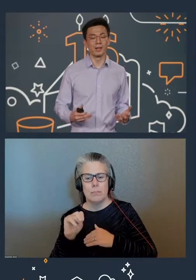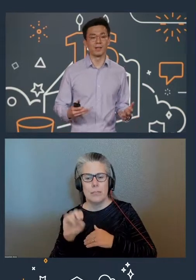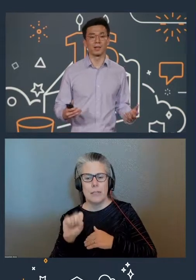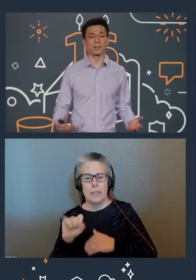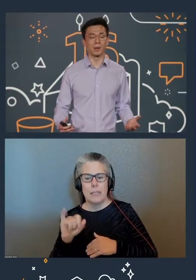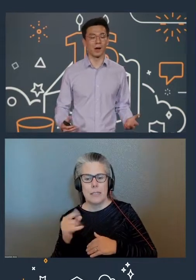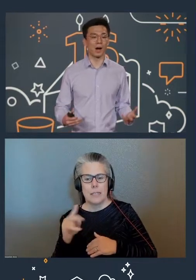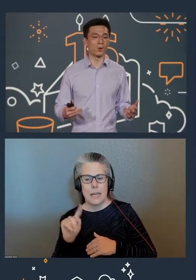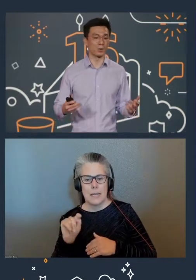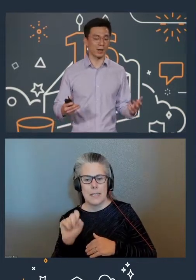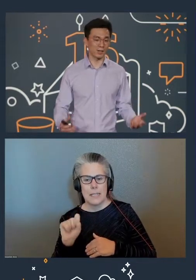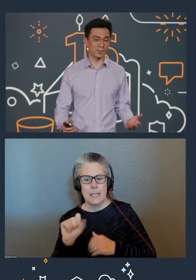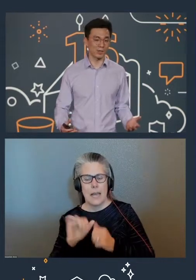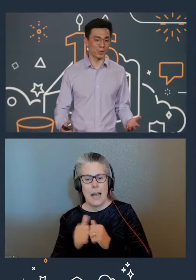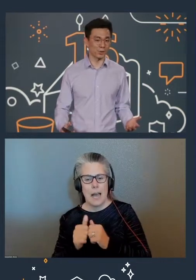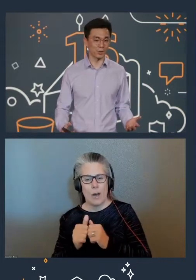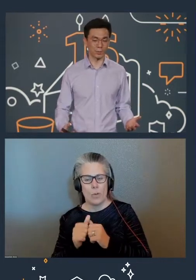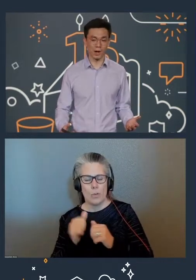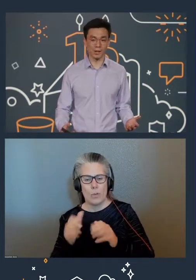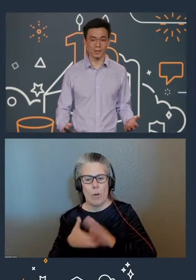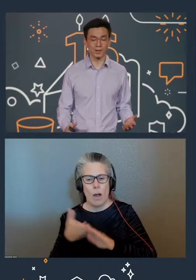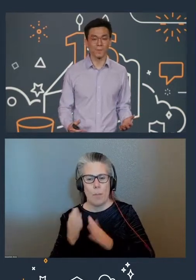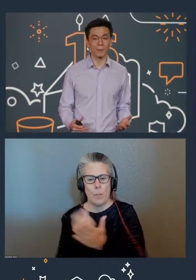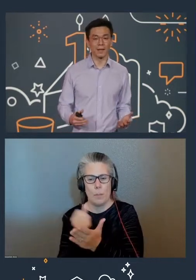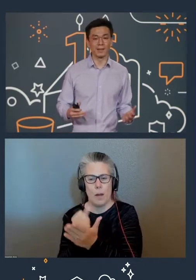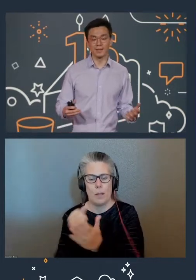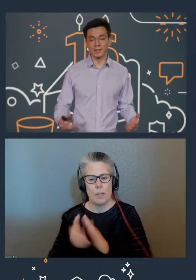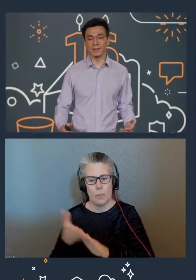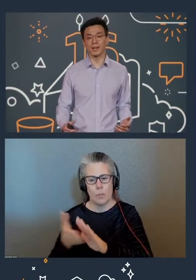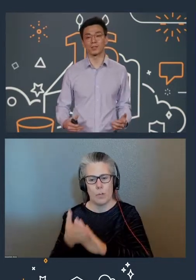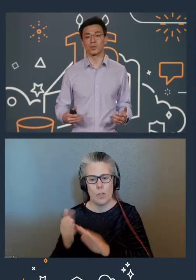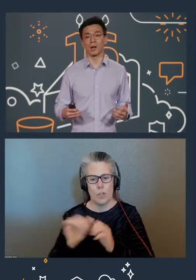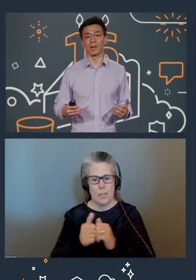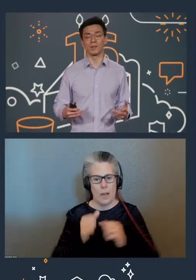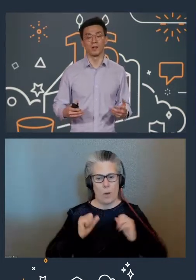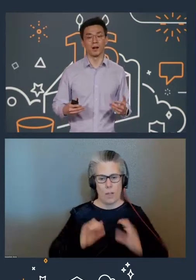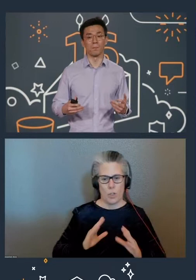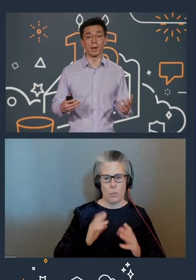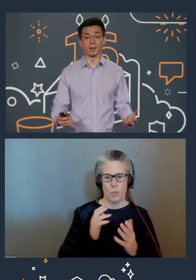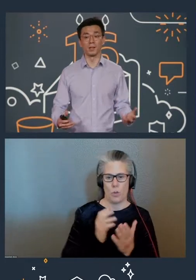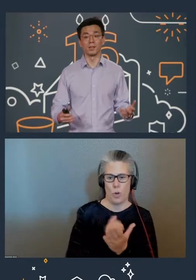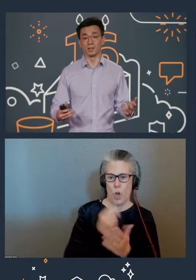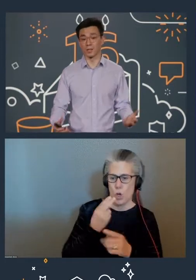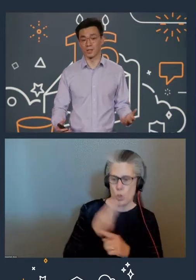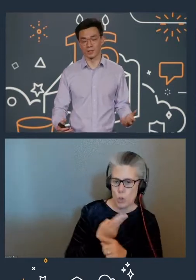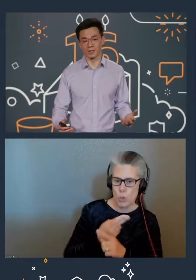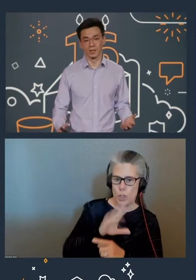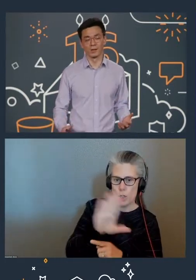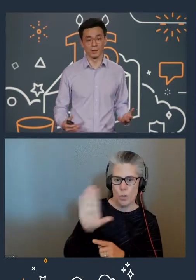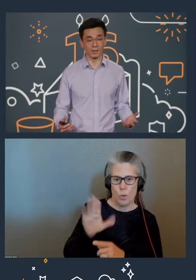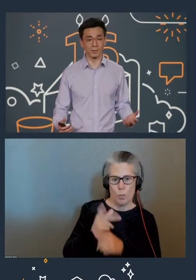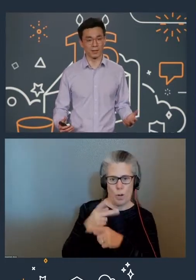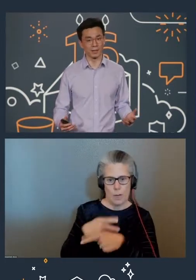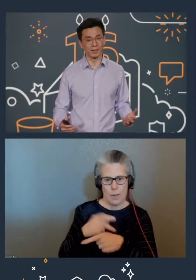insights about how your customers are using your products. And these insights drive better decisions for these companies.